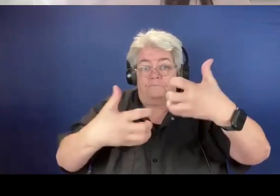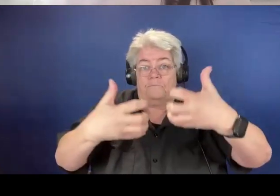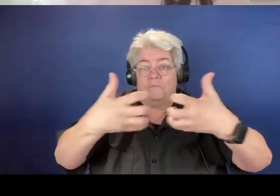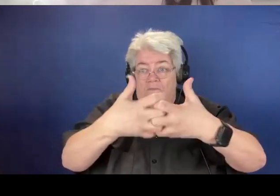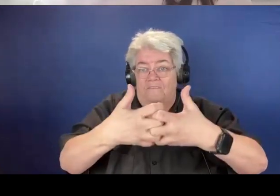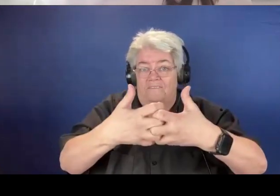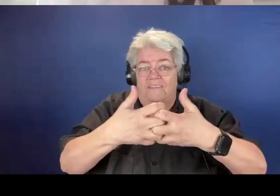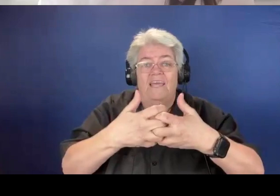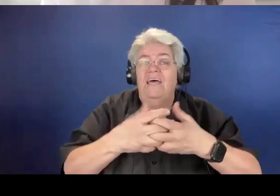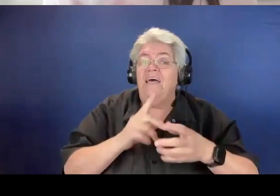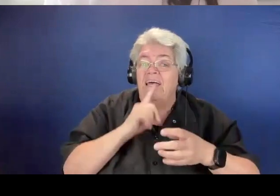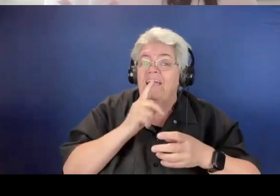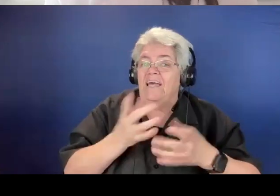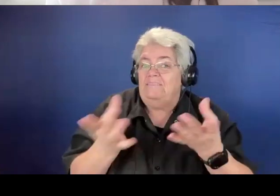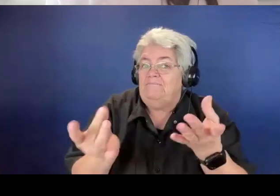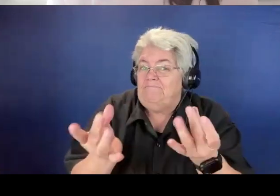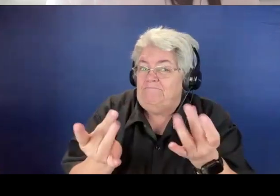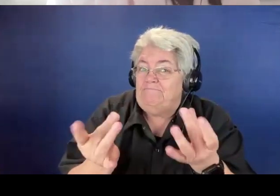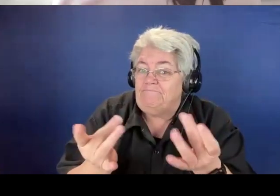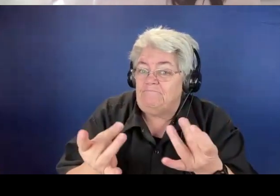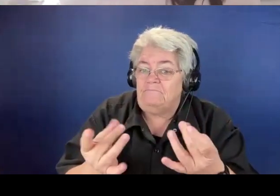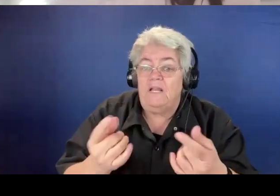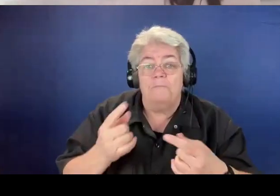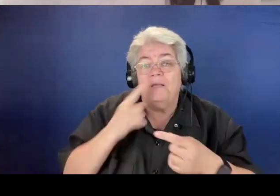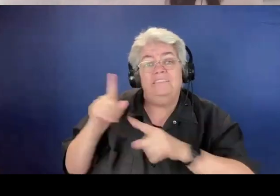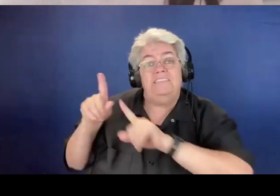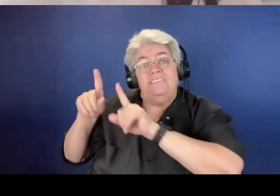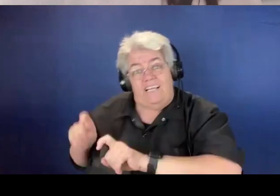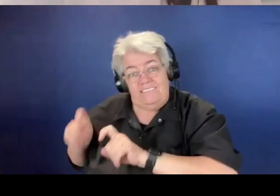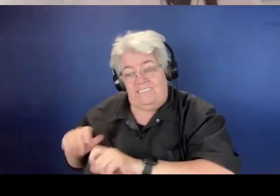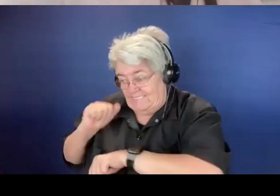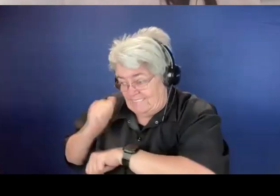typically representative of all bilingual children.